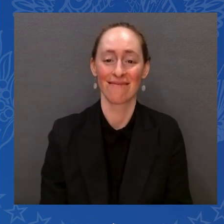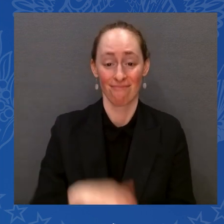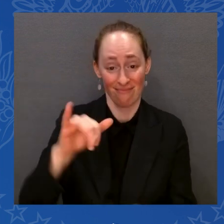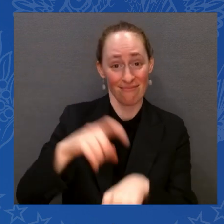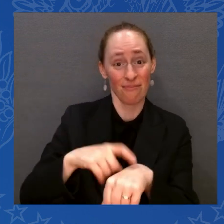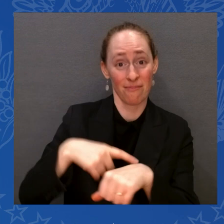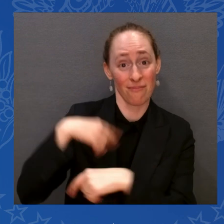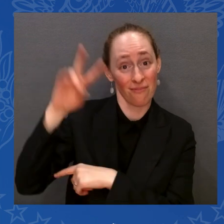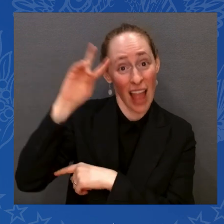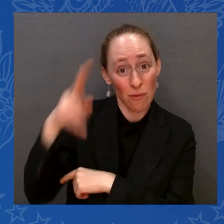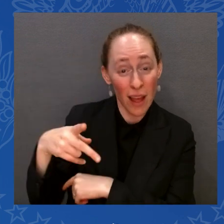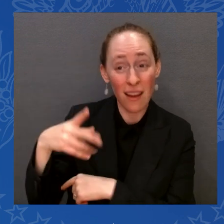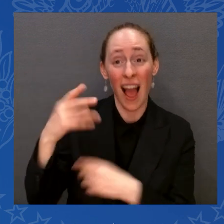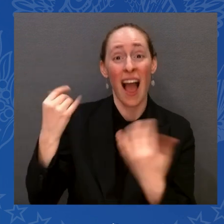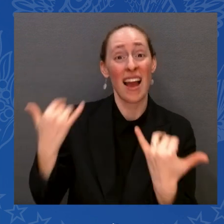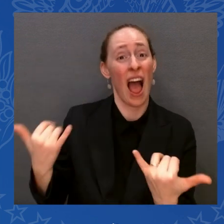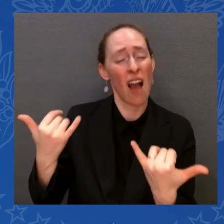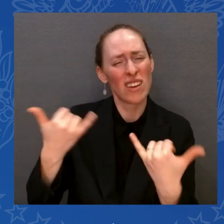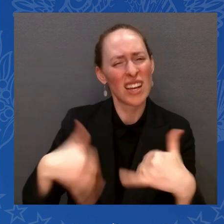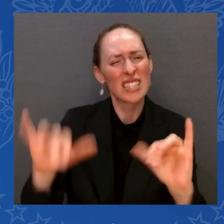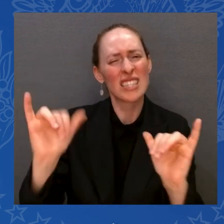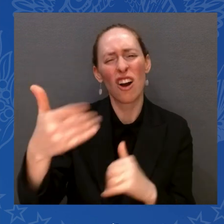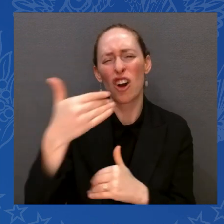I really, really mean it. Thank you. Thank you.